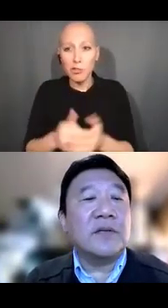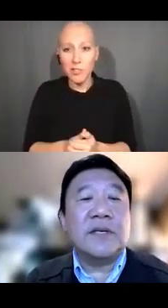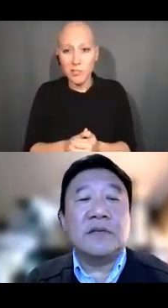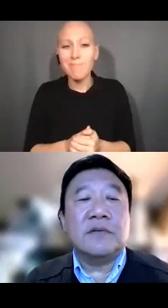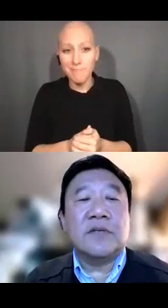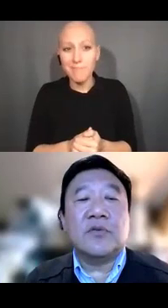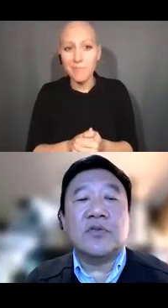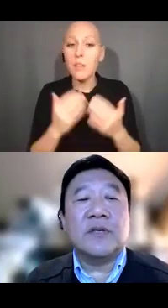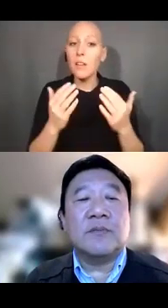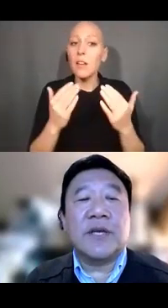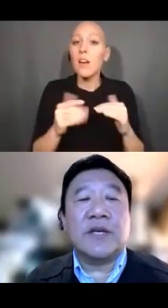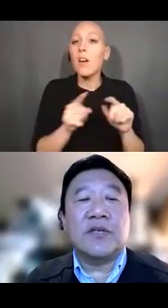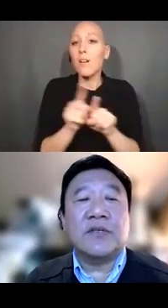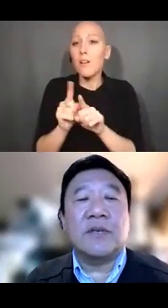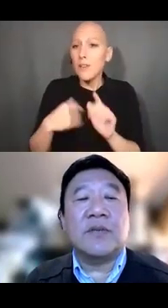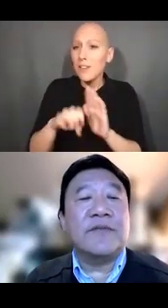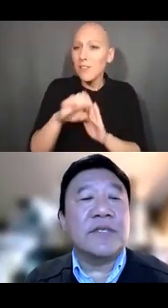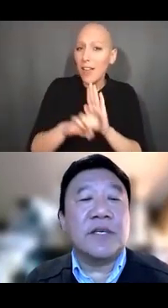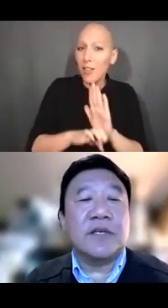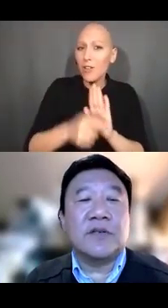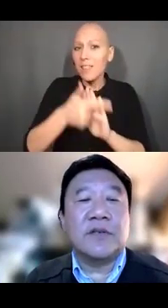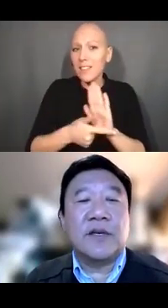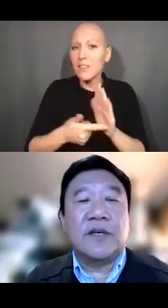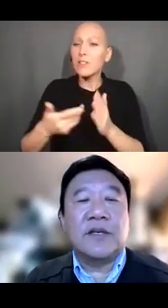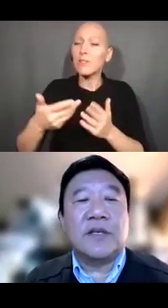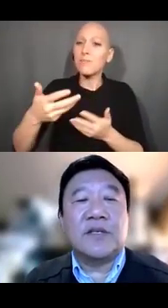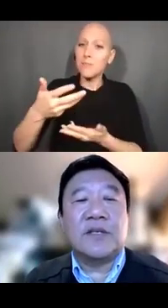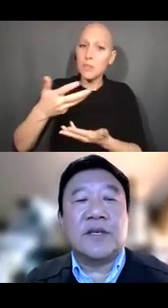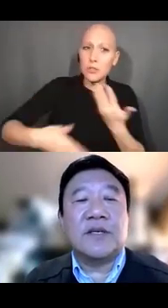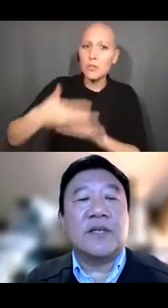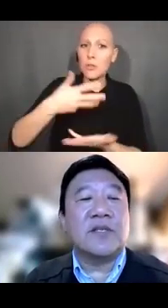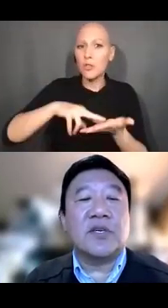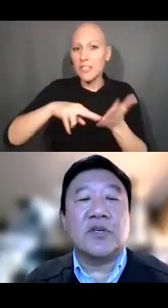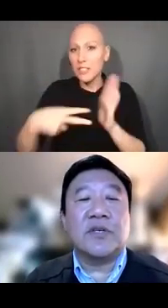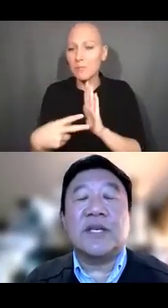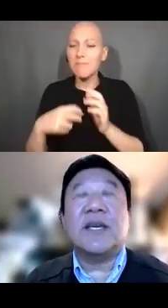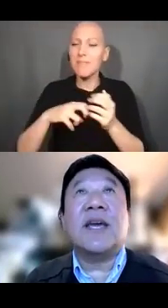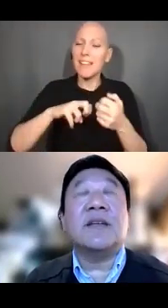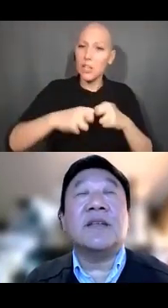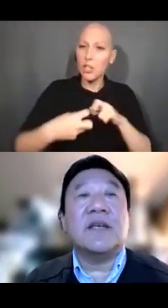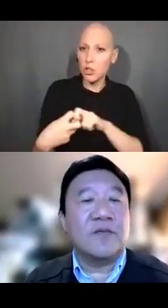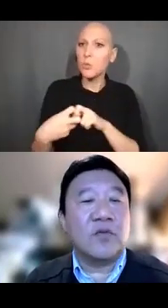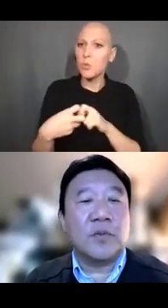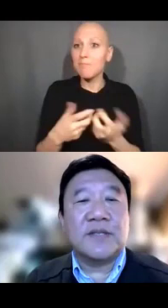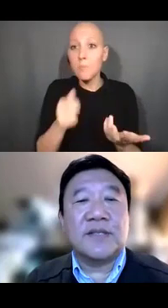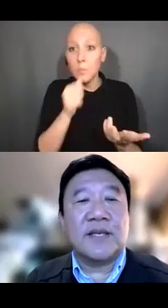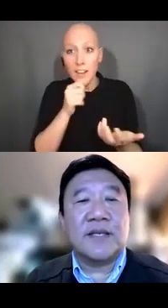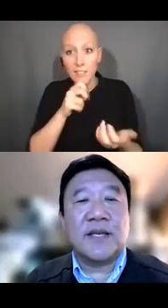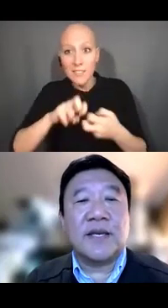legal and social implications and privacy issues, such as data security and informed consent and the like.